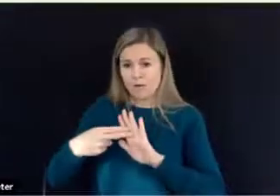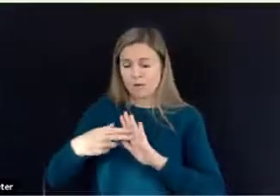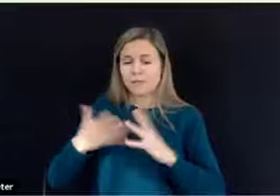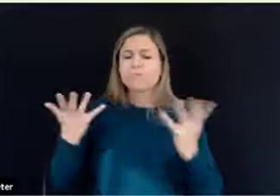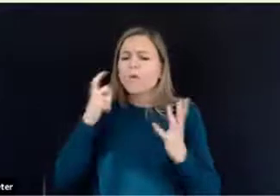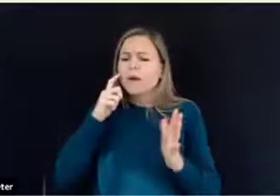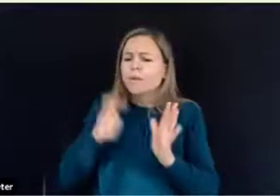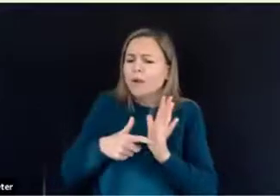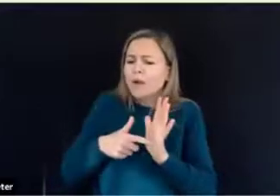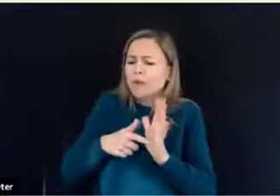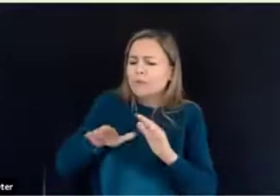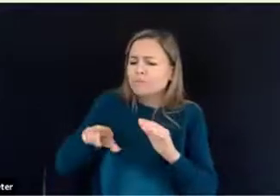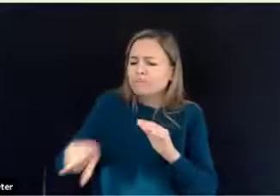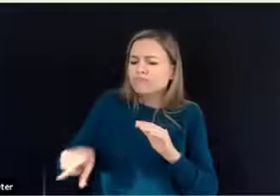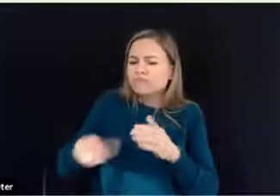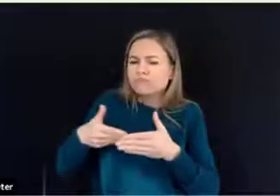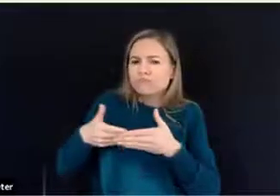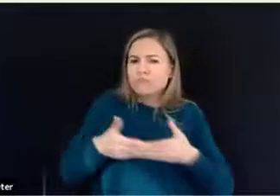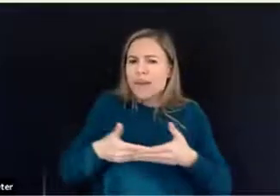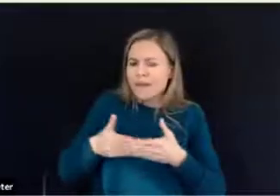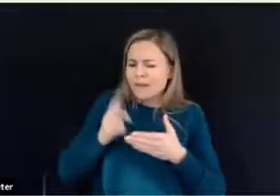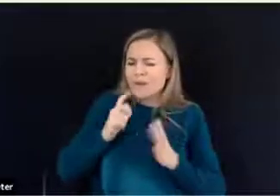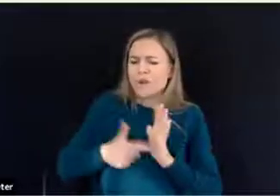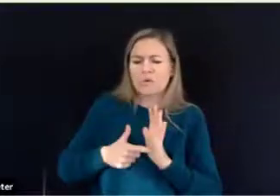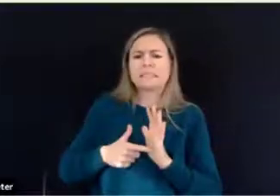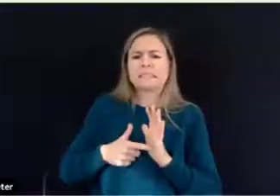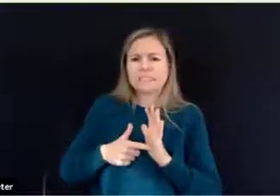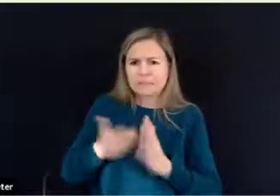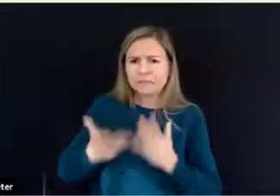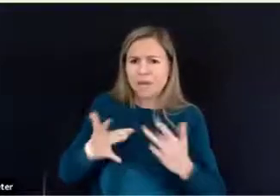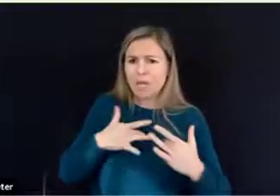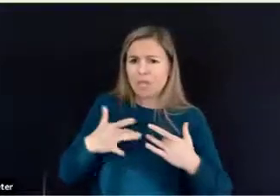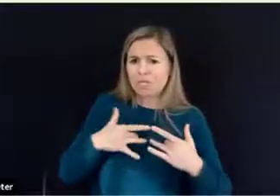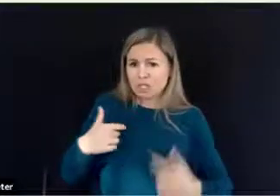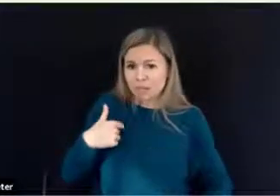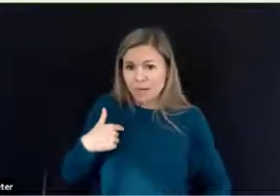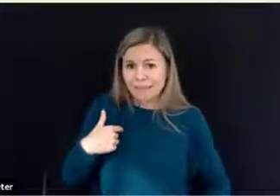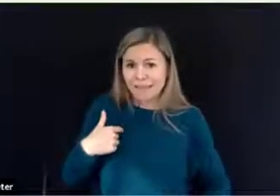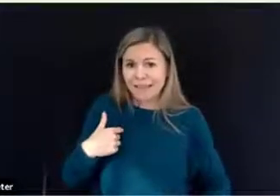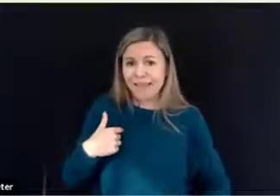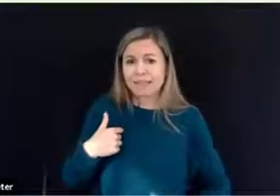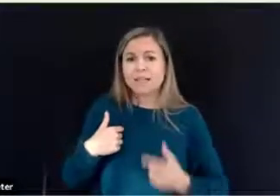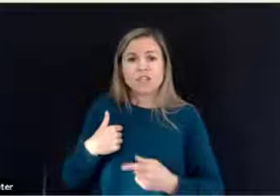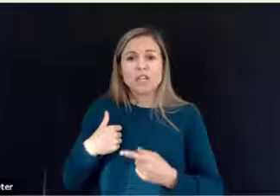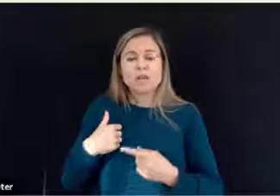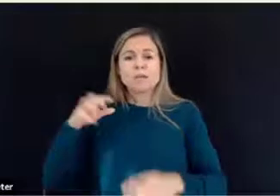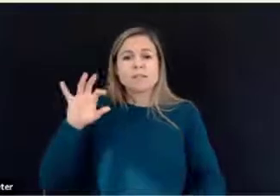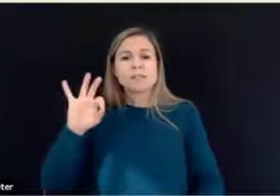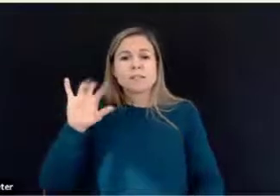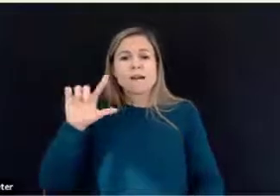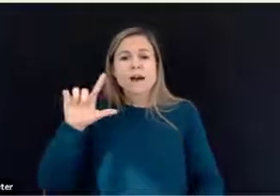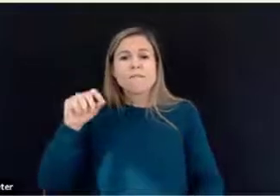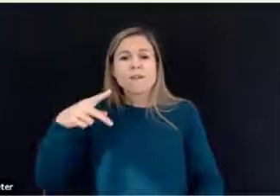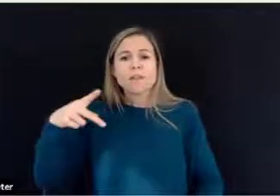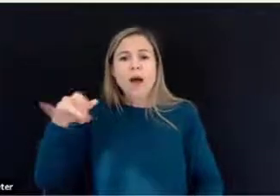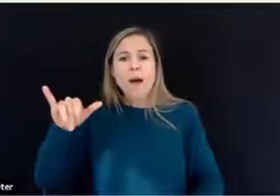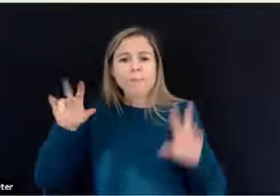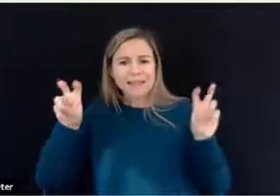that were concerning to us? So, she was very floppy. She was my first baby